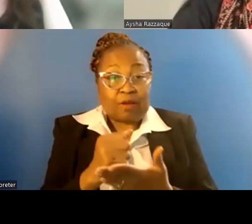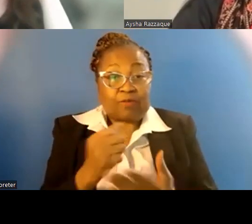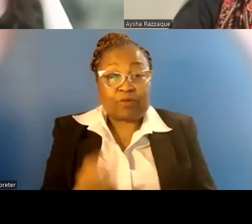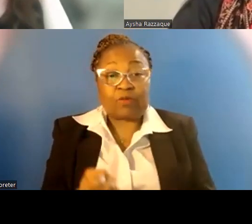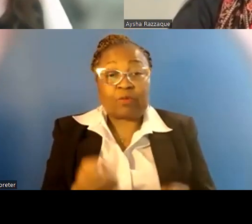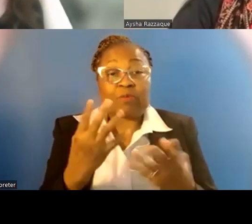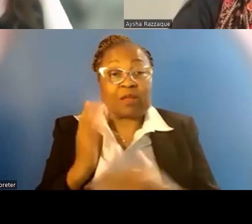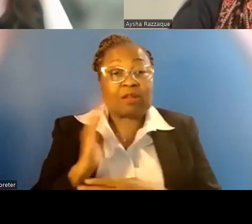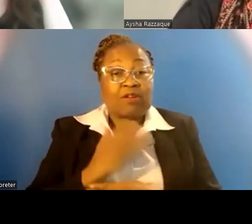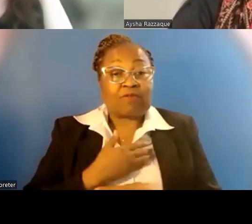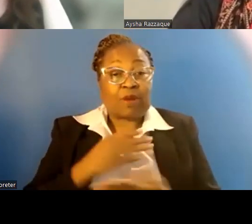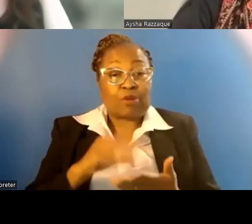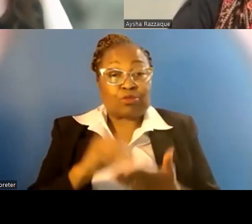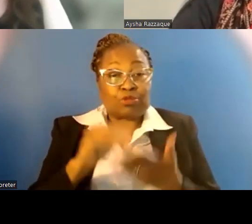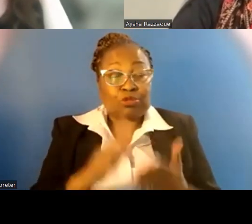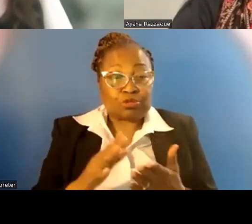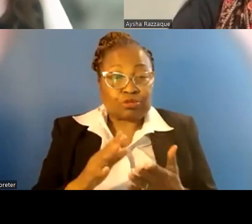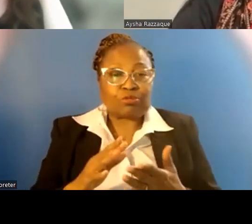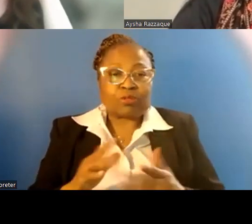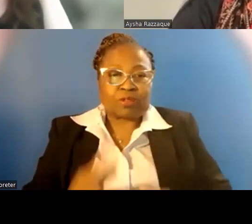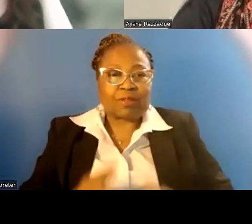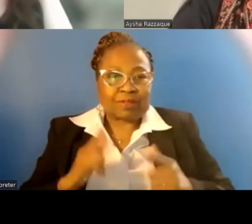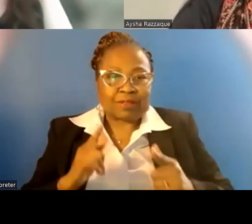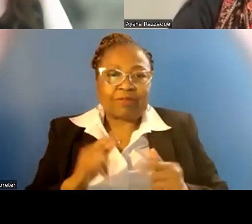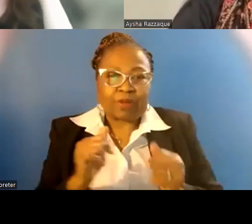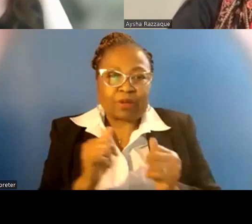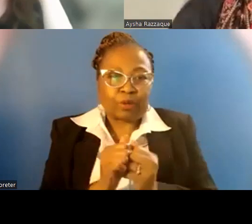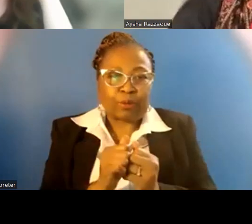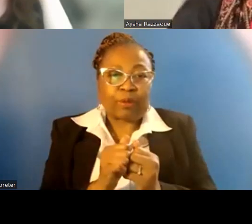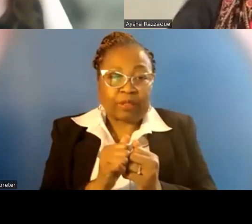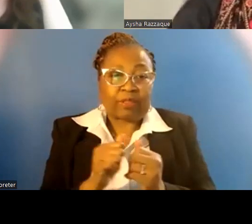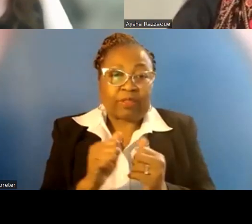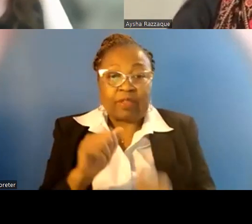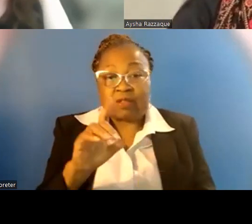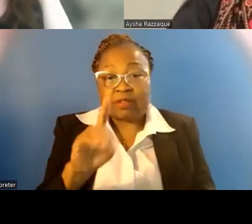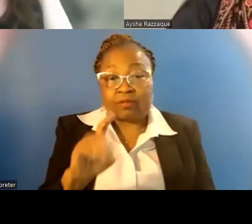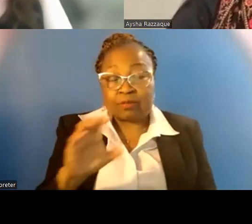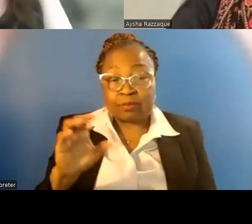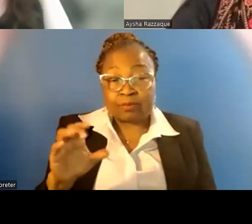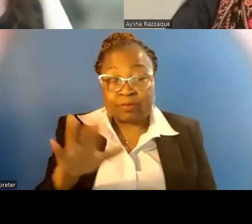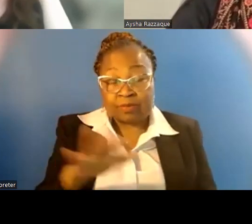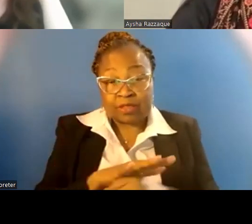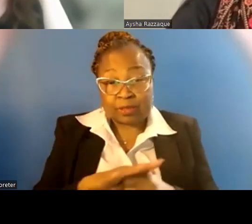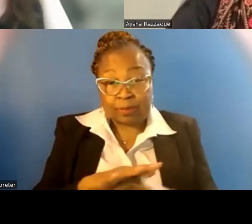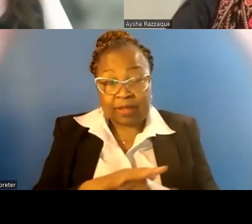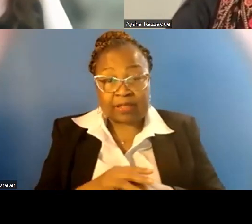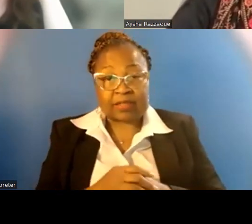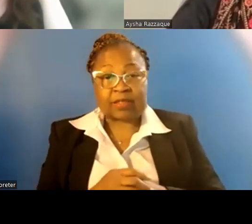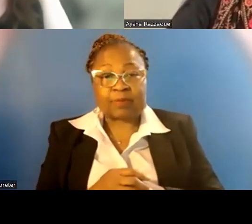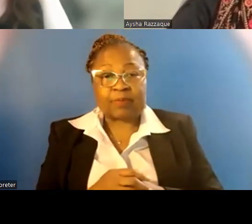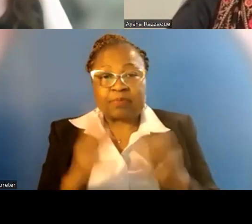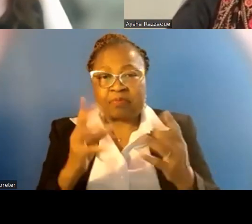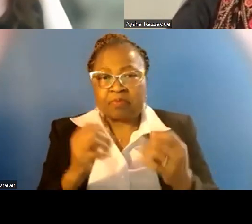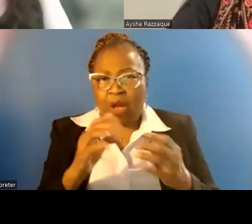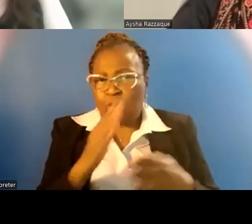moving through the cultural center space. I wanna wrap up a little bit here in the next couple